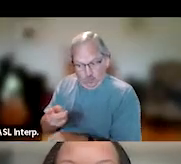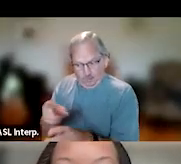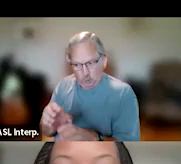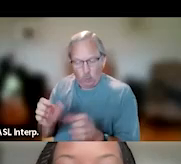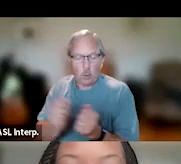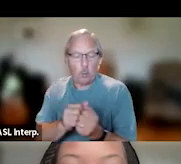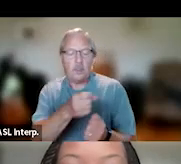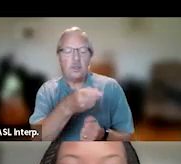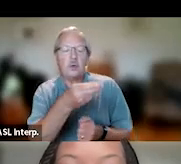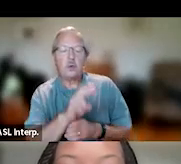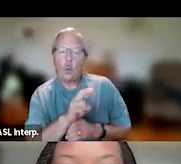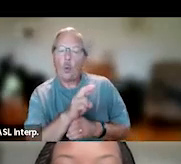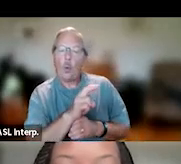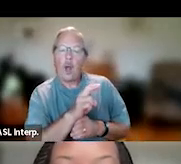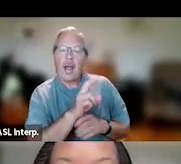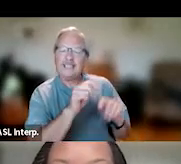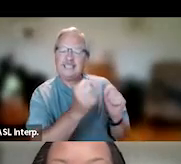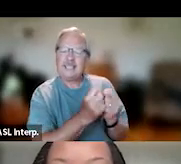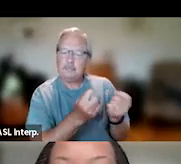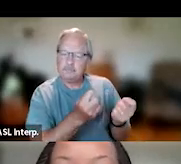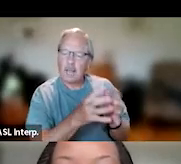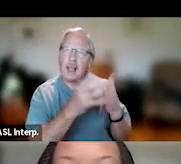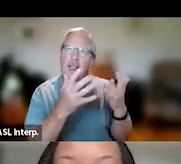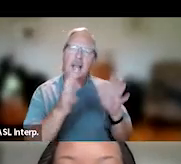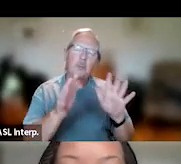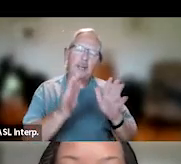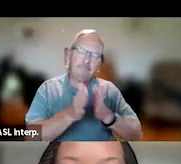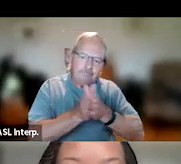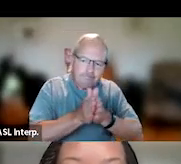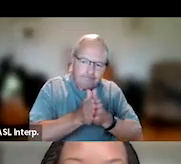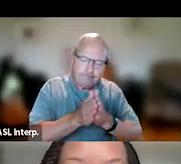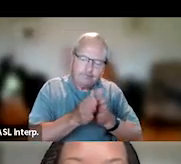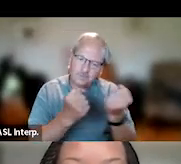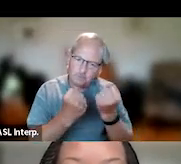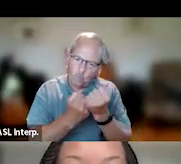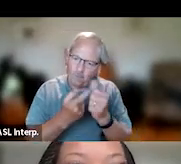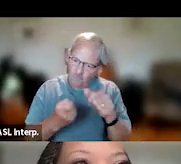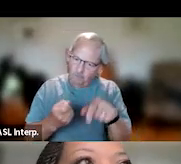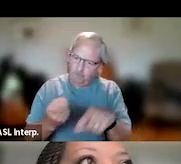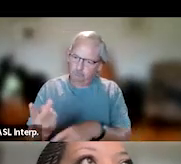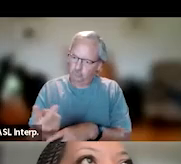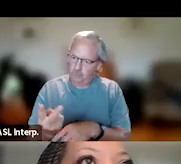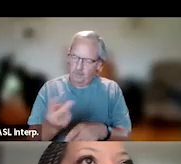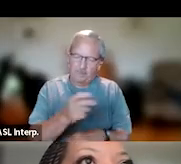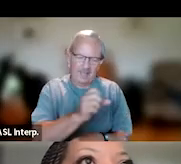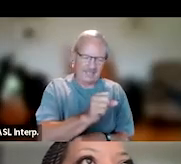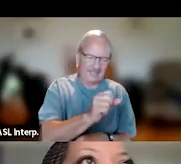So a lot of great enthusiasm and support still with our SSA and DDS partners.